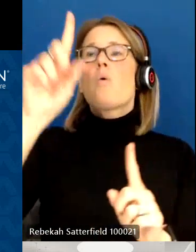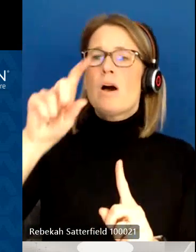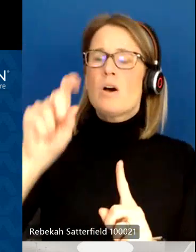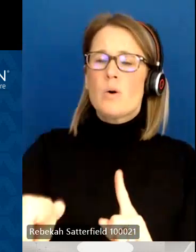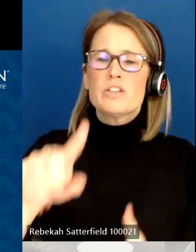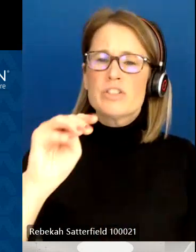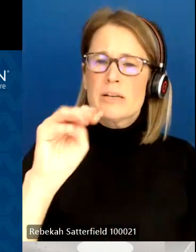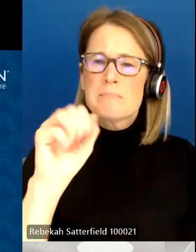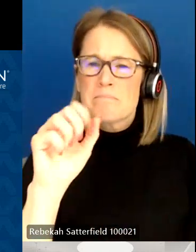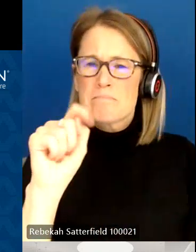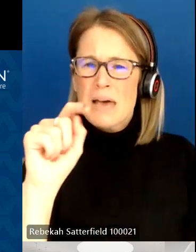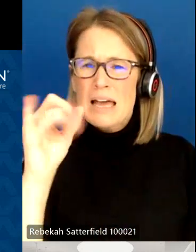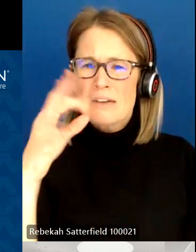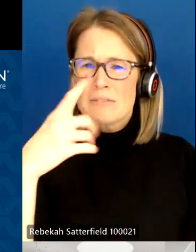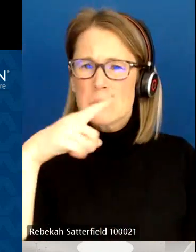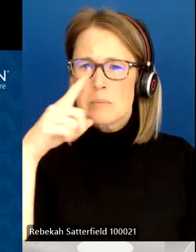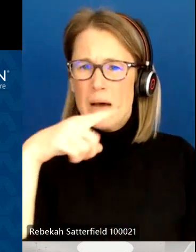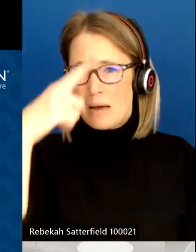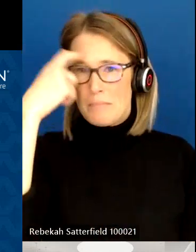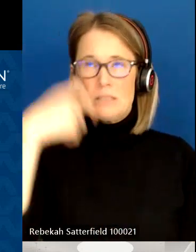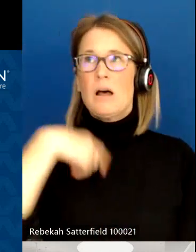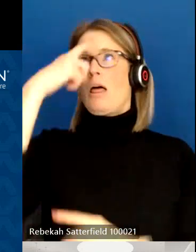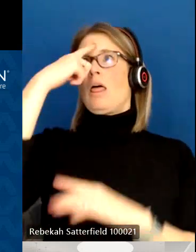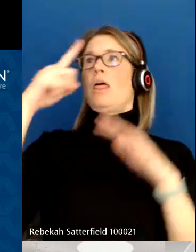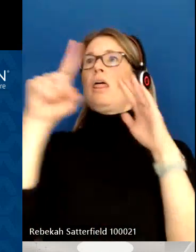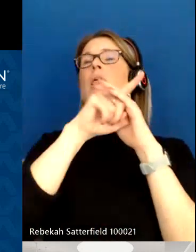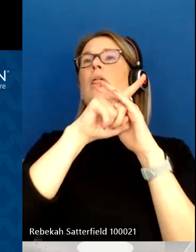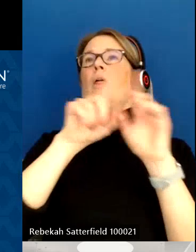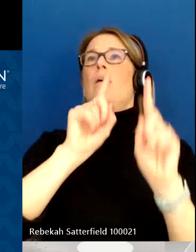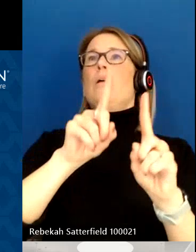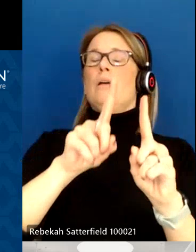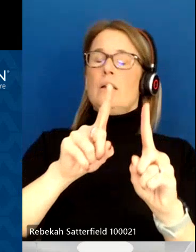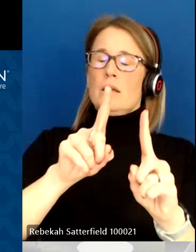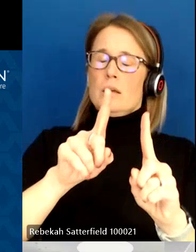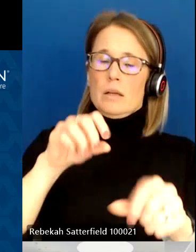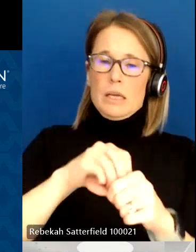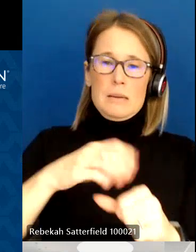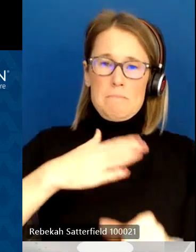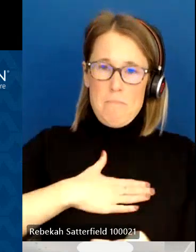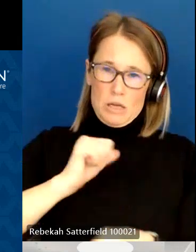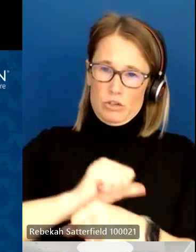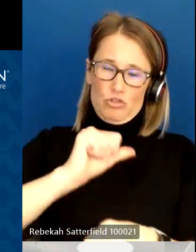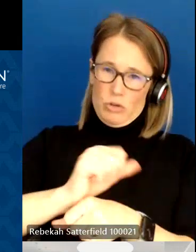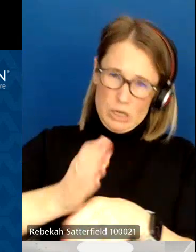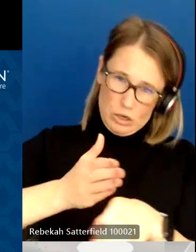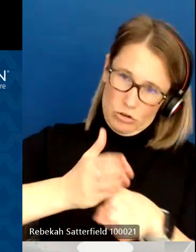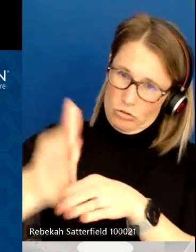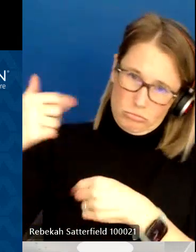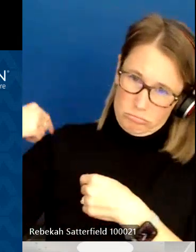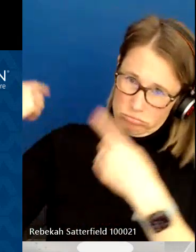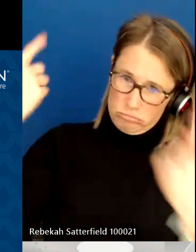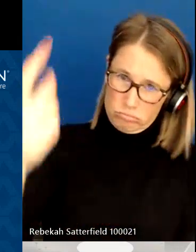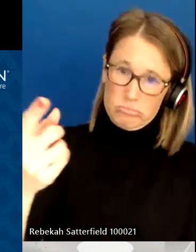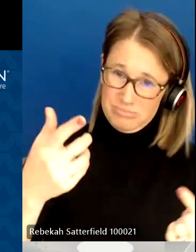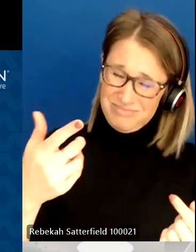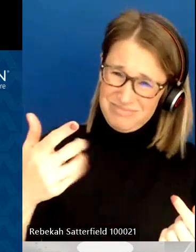don't mind because I I just had this moment um in my career uh and it's been kind of a long one um